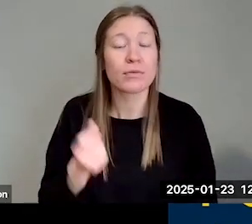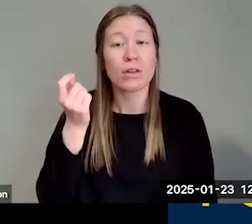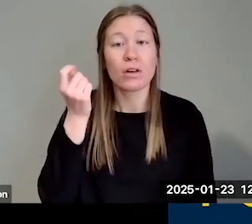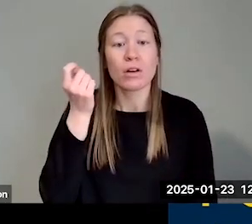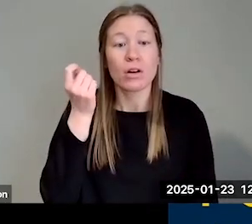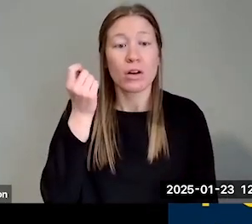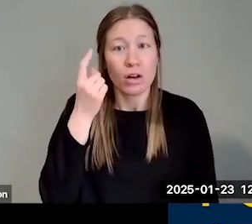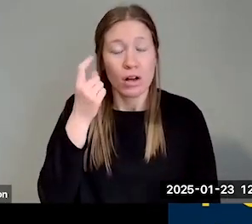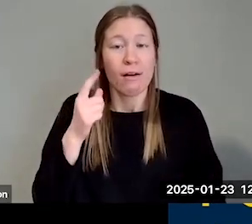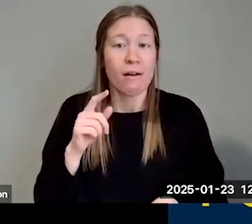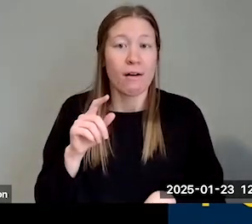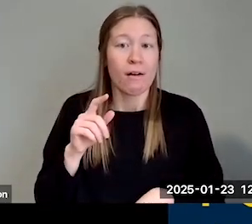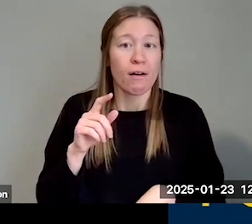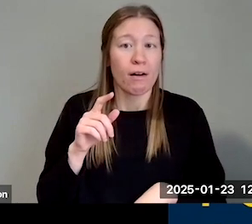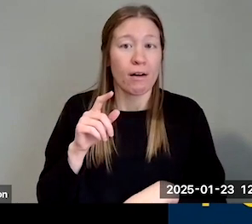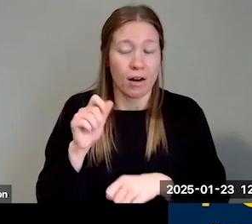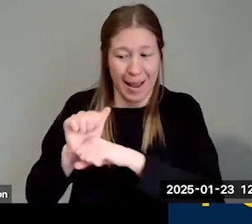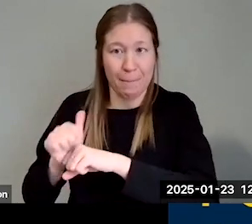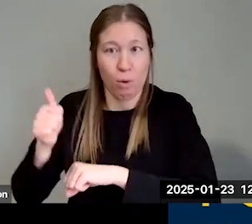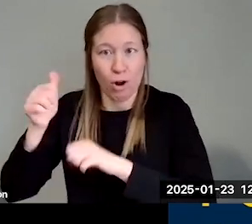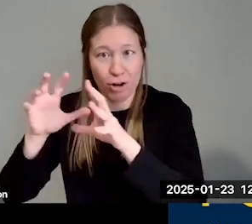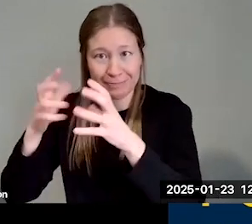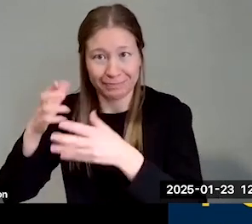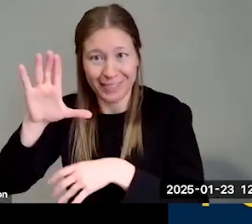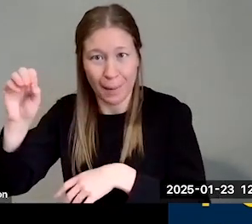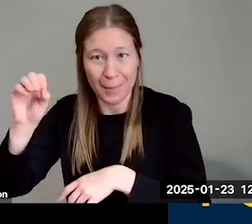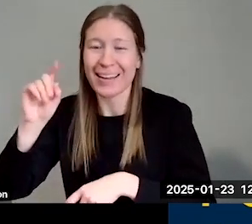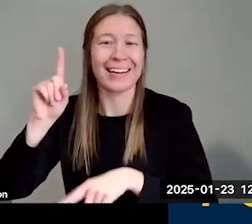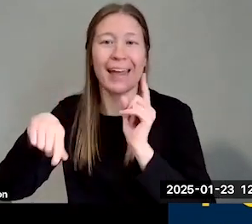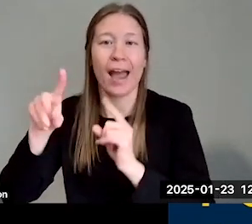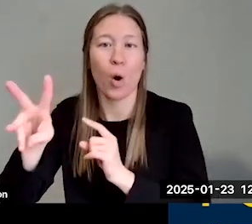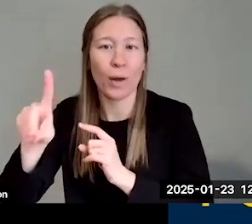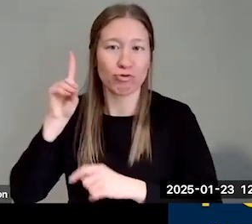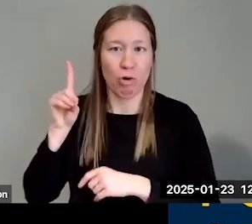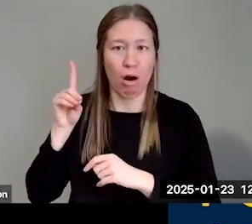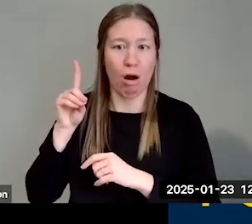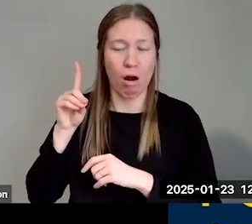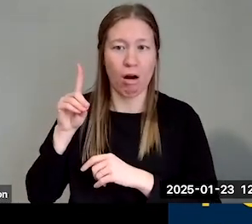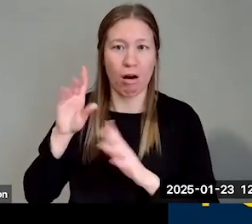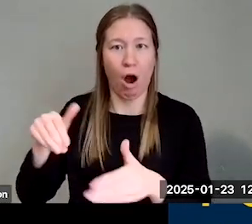unless the employee cannot perform the job task with or without accommodation,